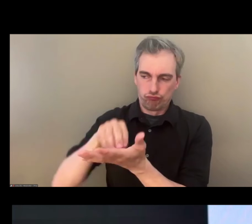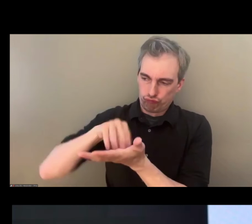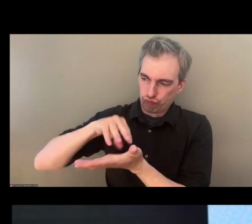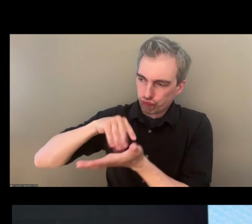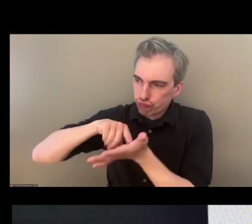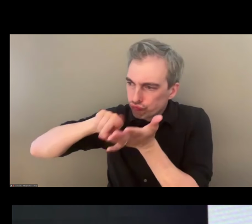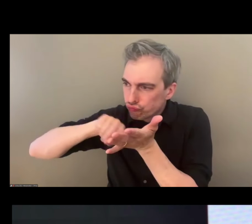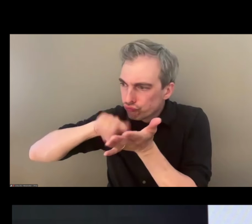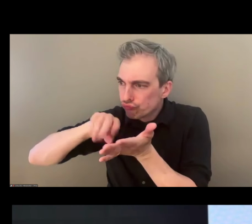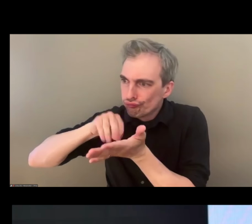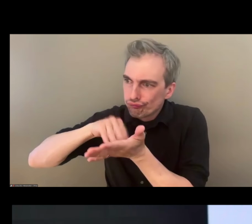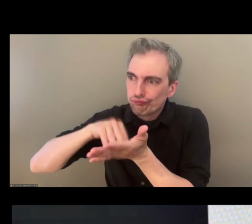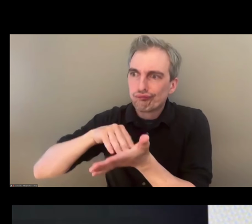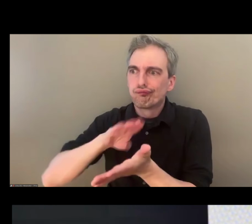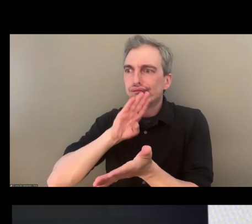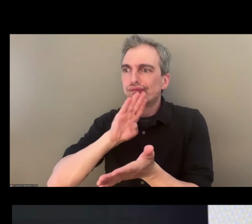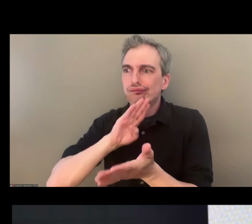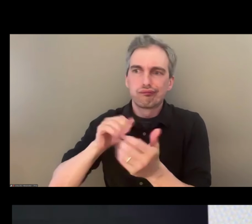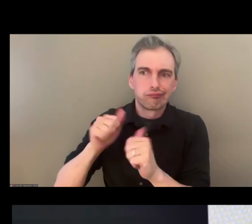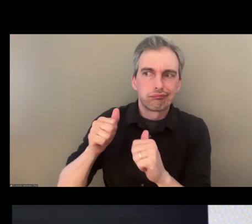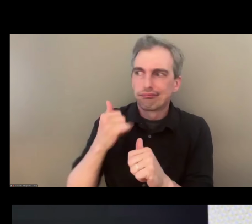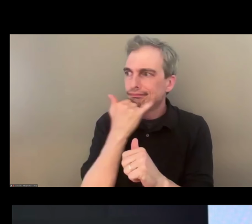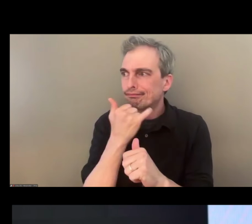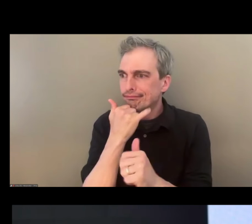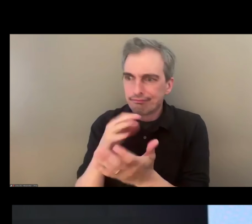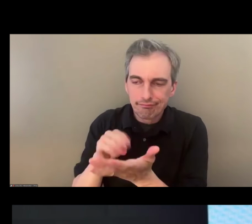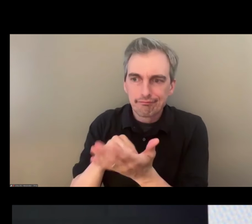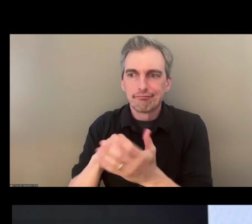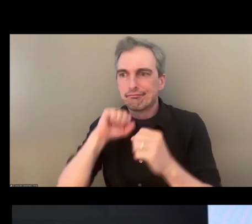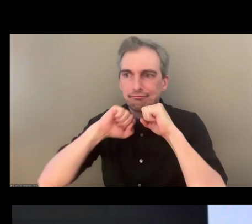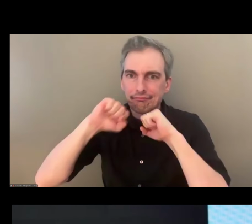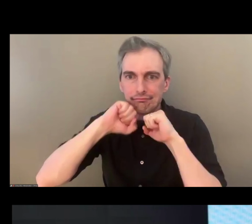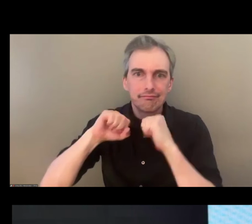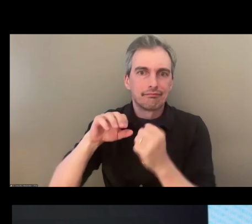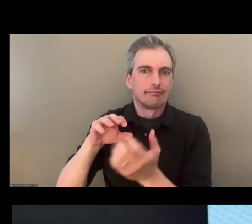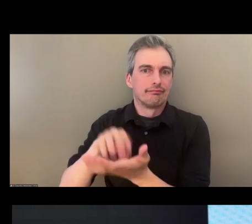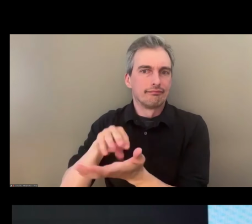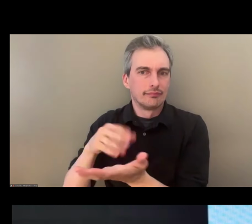They often developed their own ways of doing audio engineering.